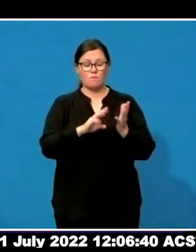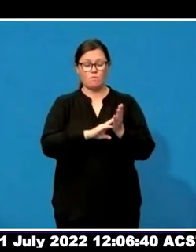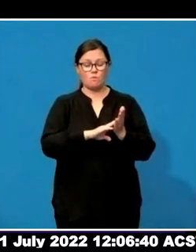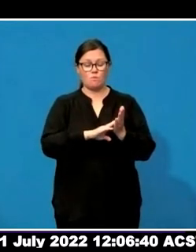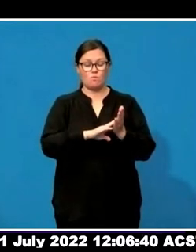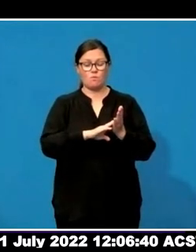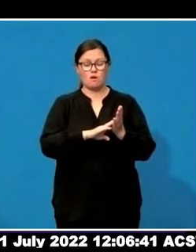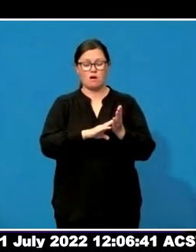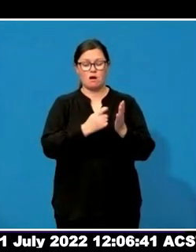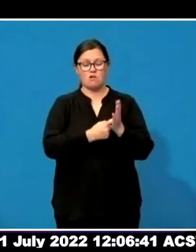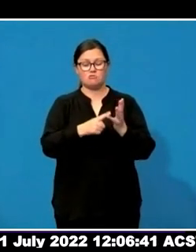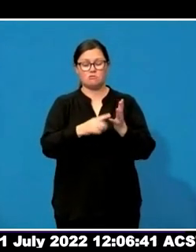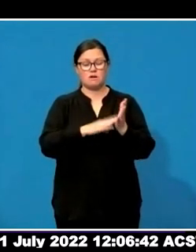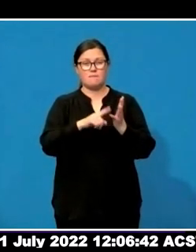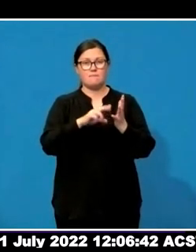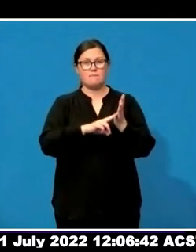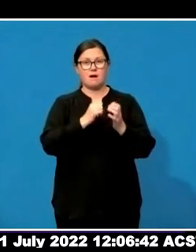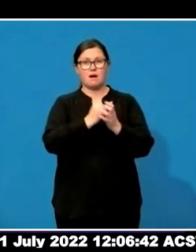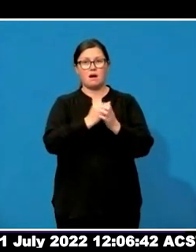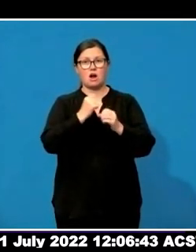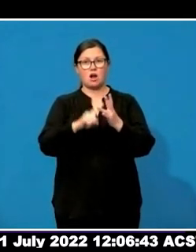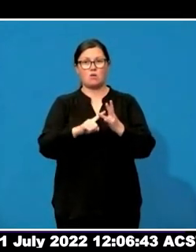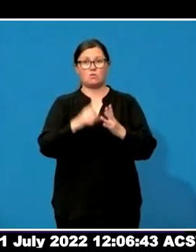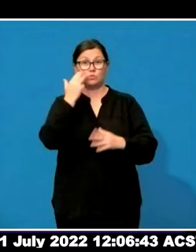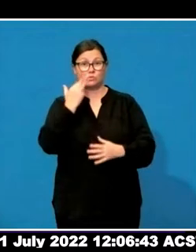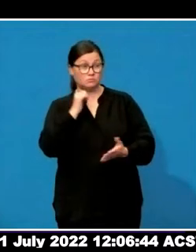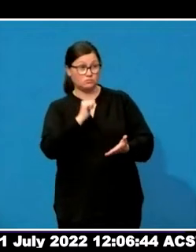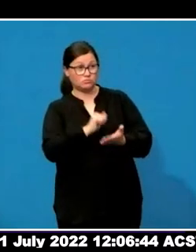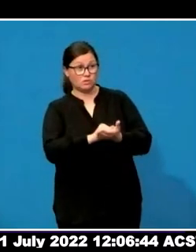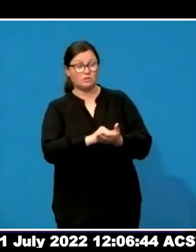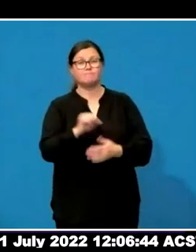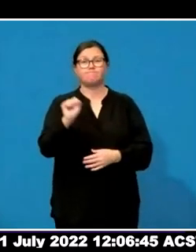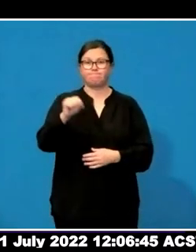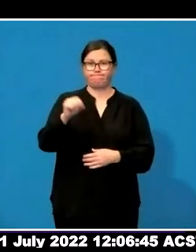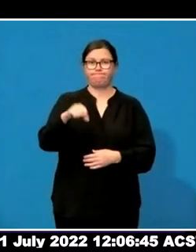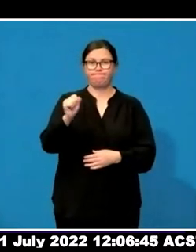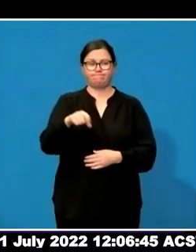yeah. MS TARRAGO: You live in Tennant Creek with your family? Yeah. MS TARRAGO: And you are a mum?